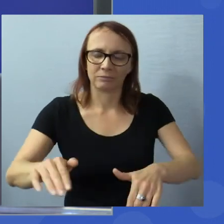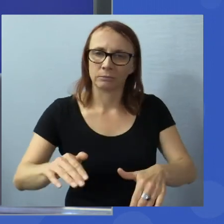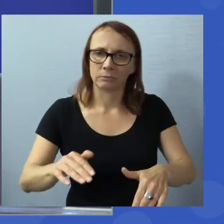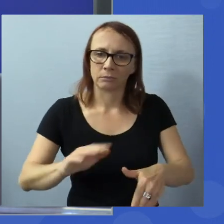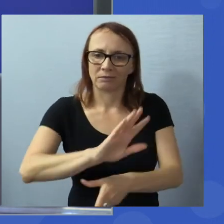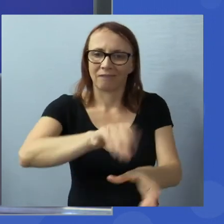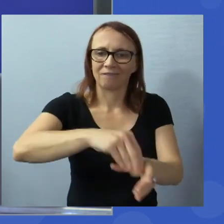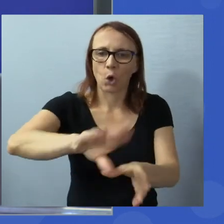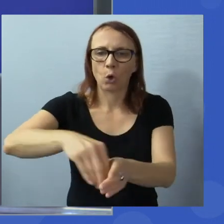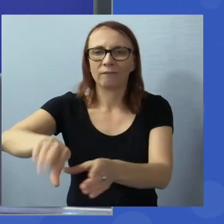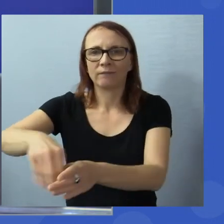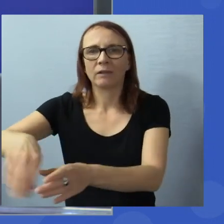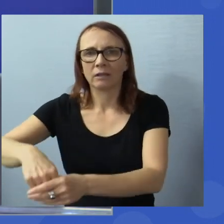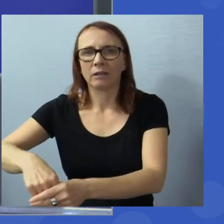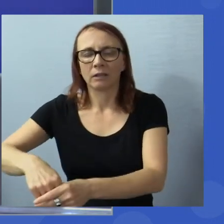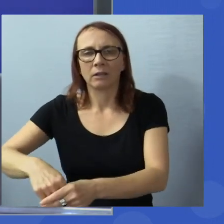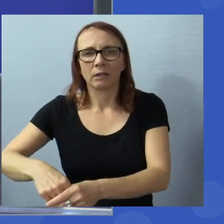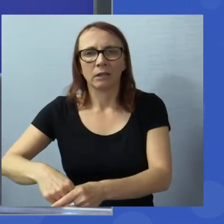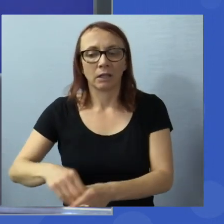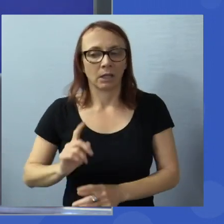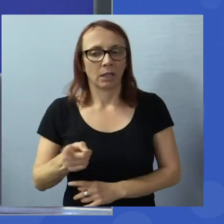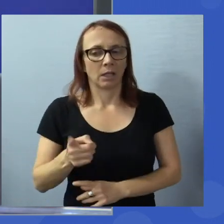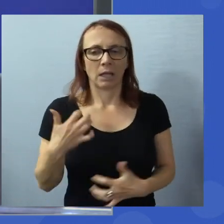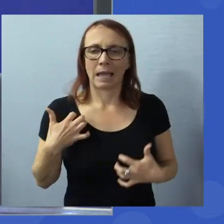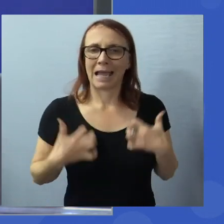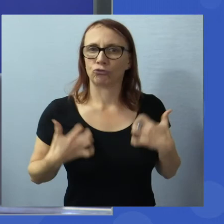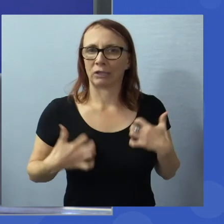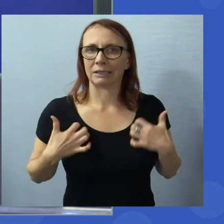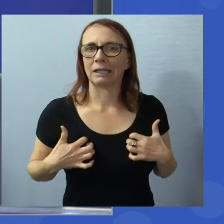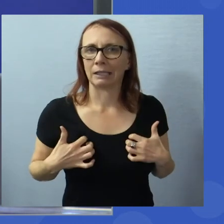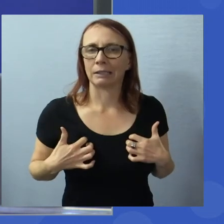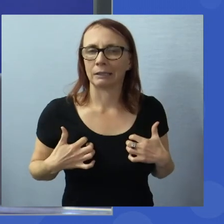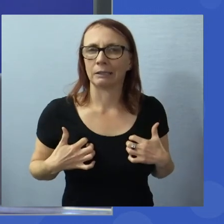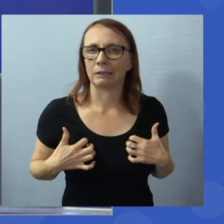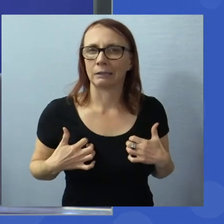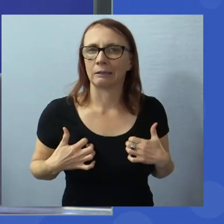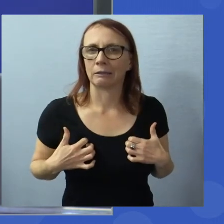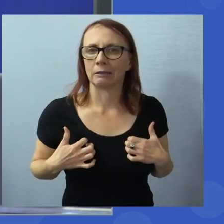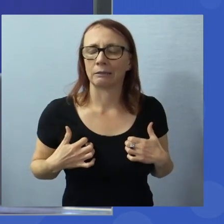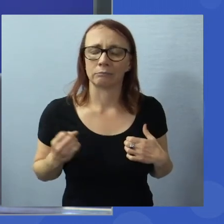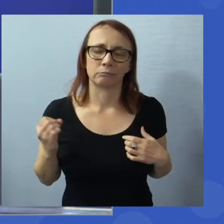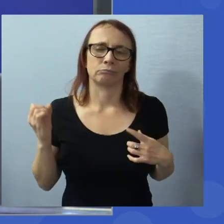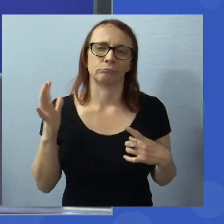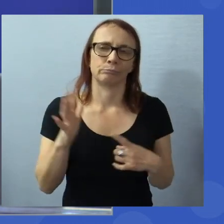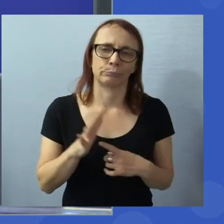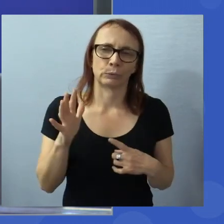participatory budgeting and so on I think that would be a really interesting thing to explore a better of and really importantly I want touched on a bit as